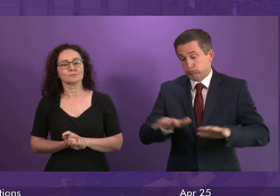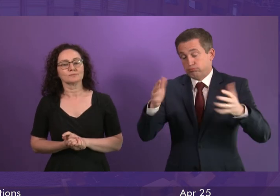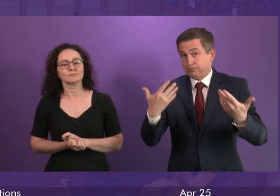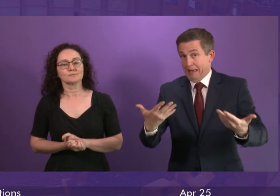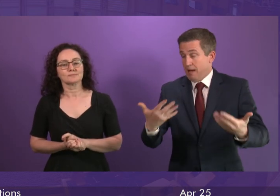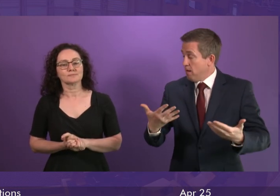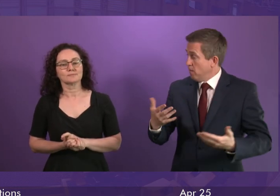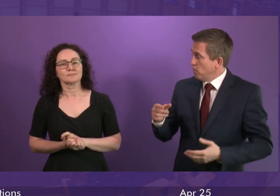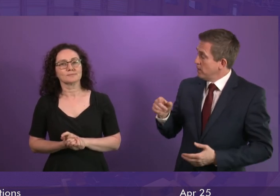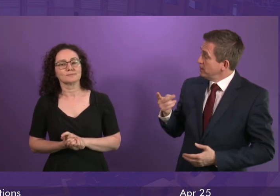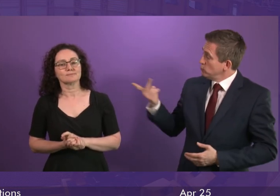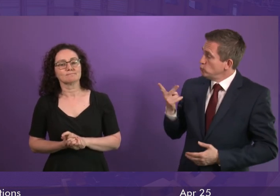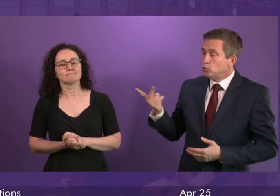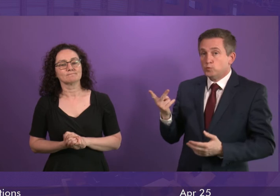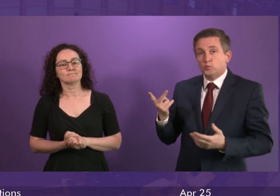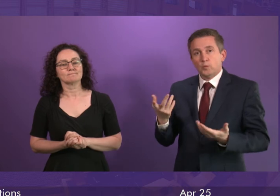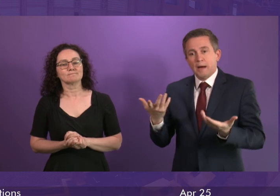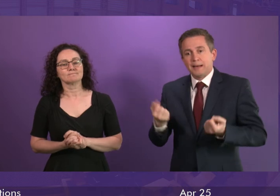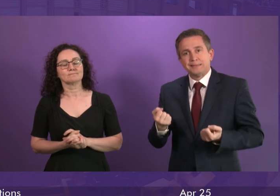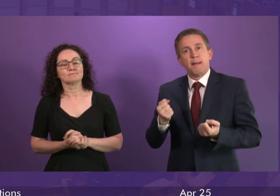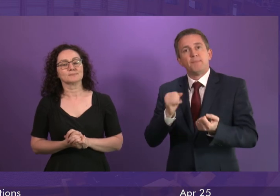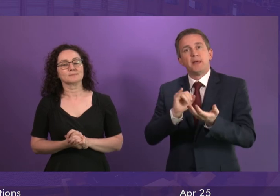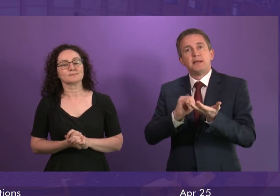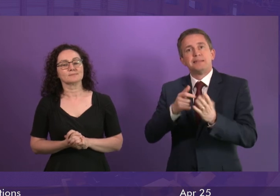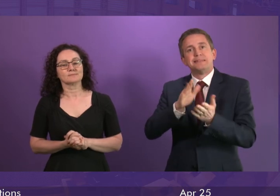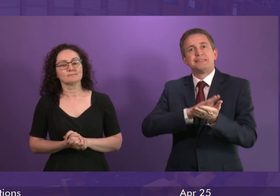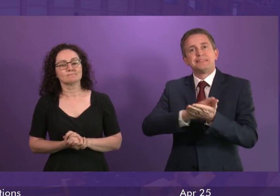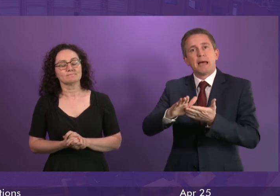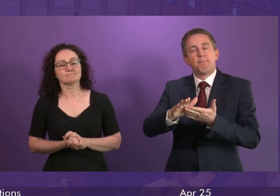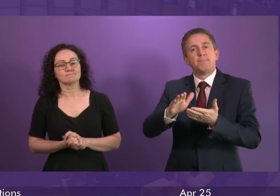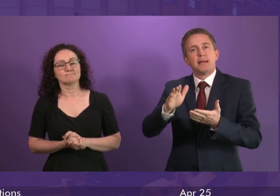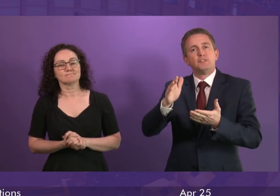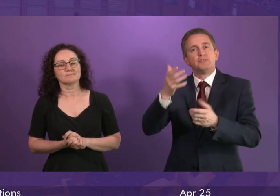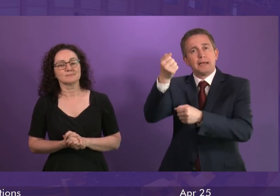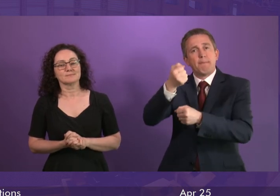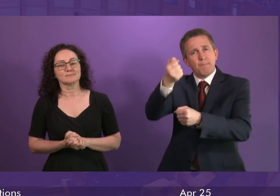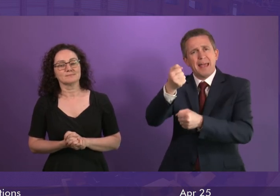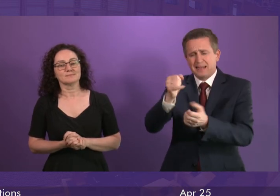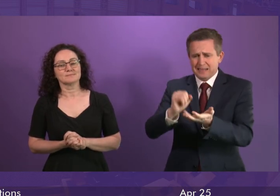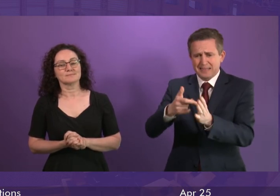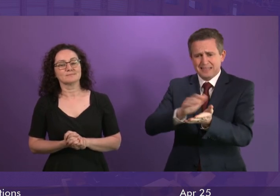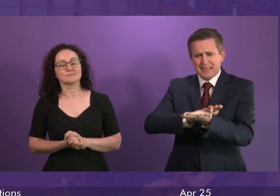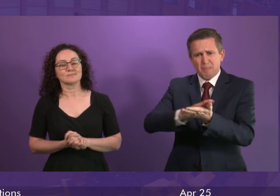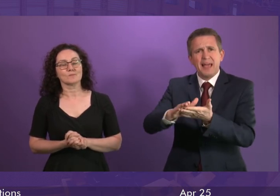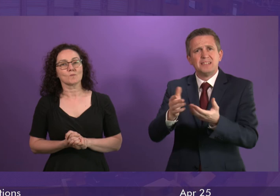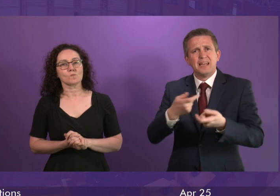my welcome of the Scottish Association for Mental Health’s excellent testing times campaign? She will be aware that SAMH has produced a range of tips for young people